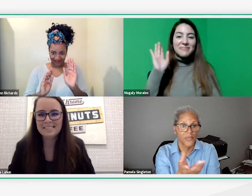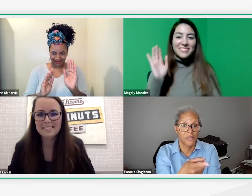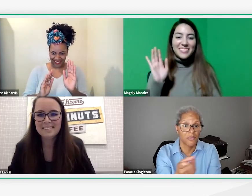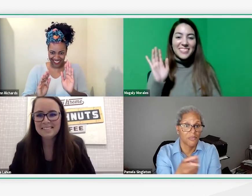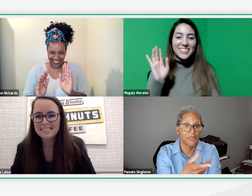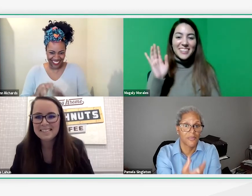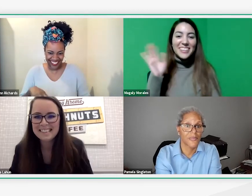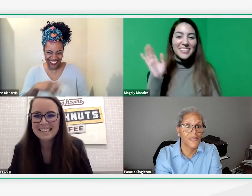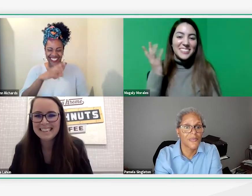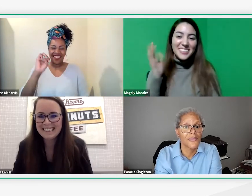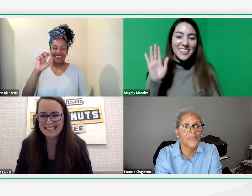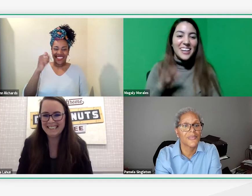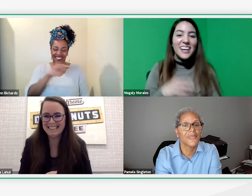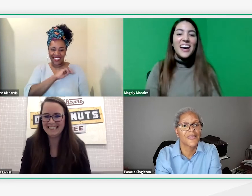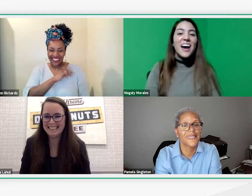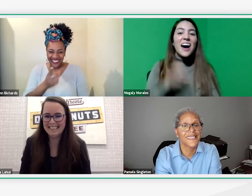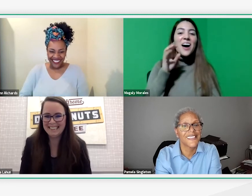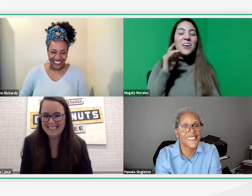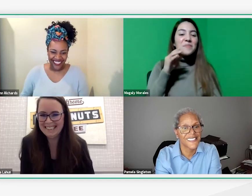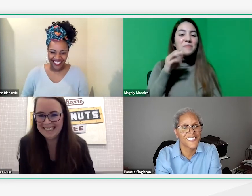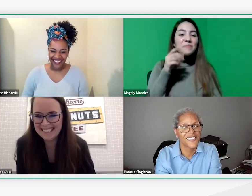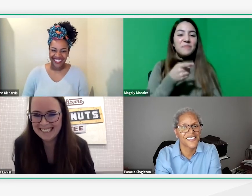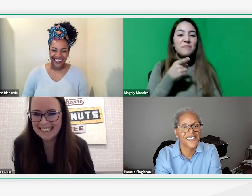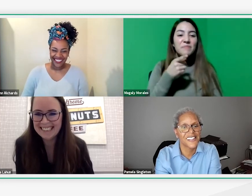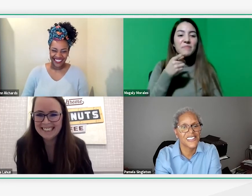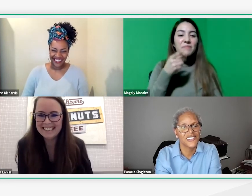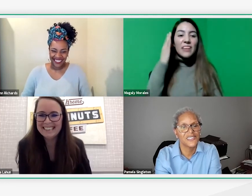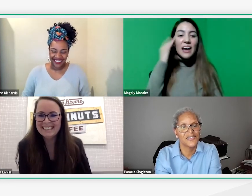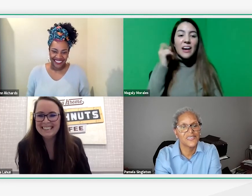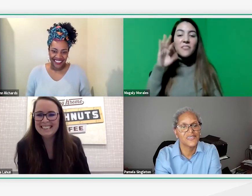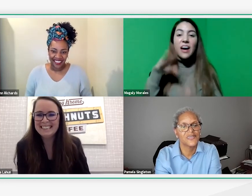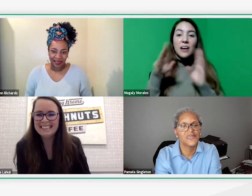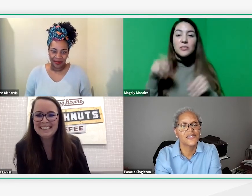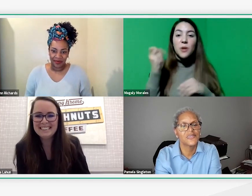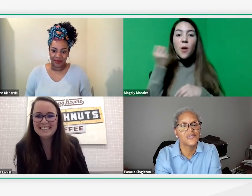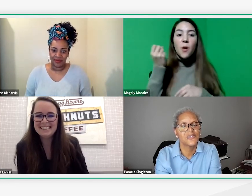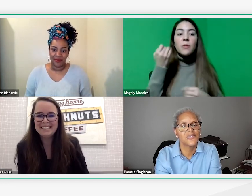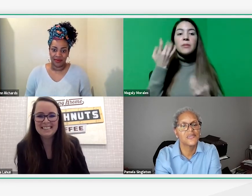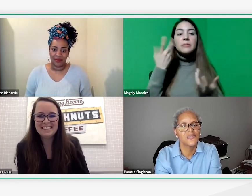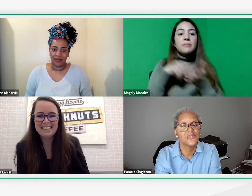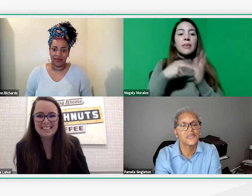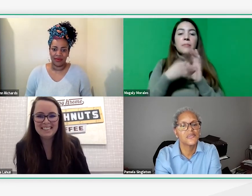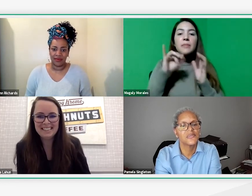Anyone, anyone? >>MAGALY MORALES: